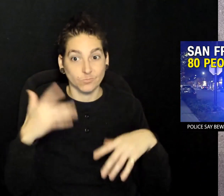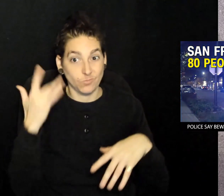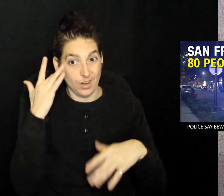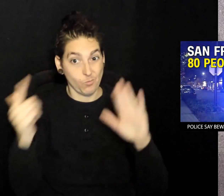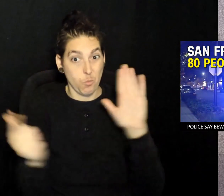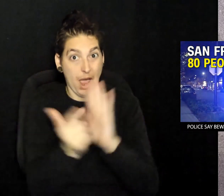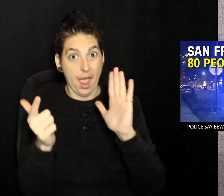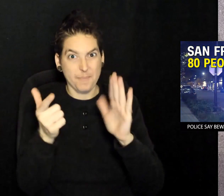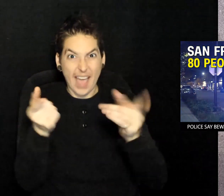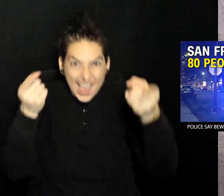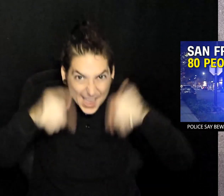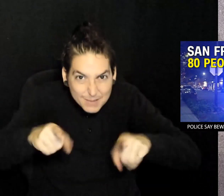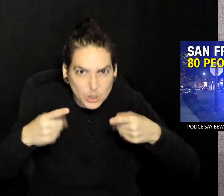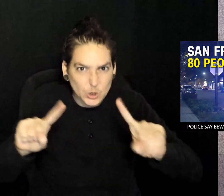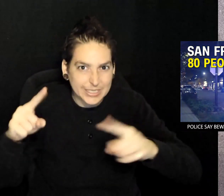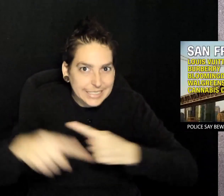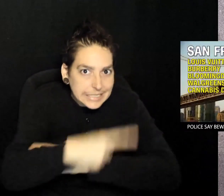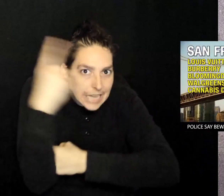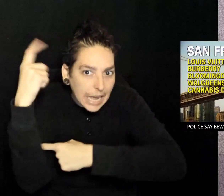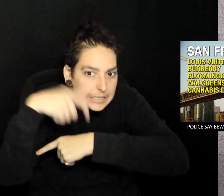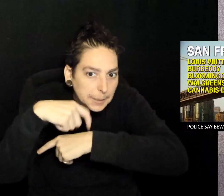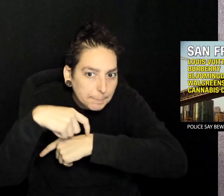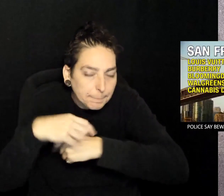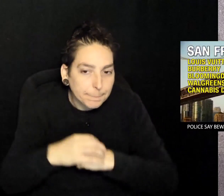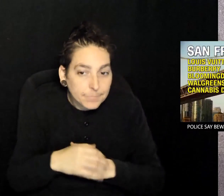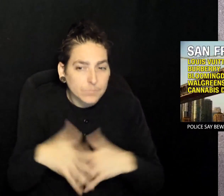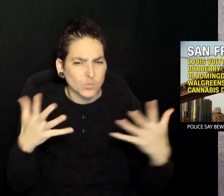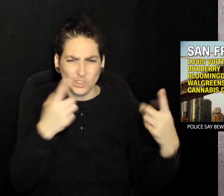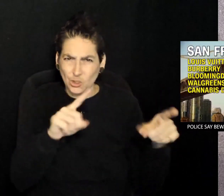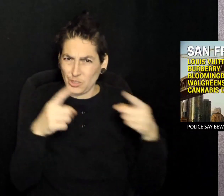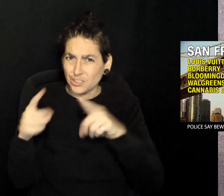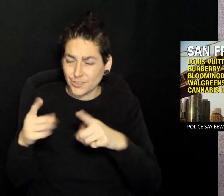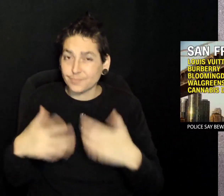and authorities are warning retailers and customers to be alert because some of the